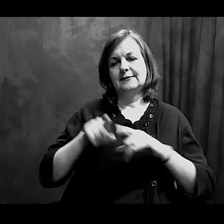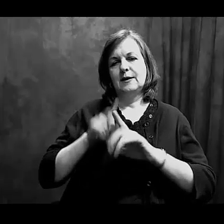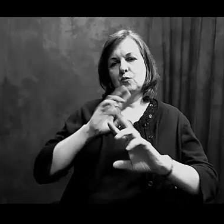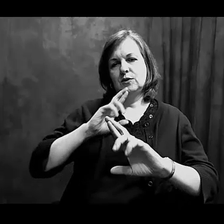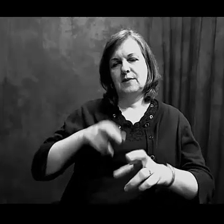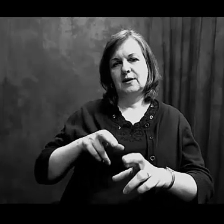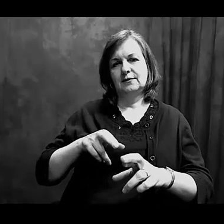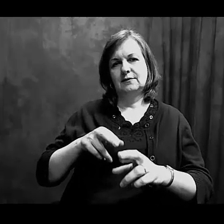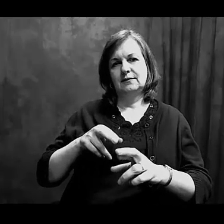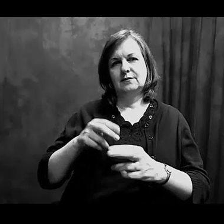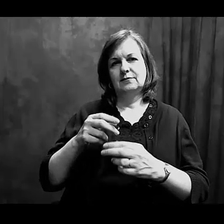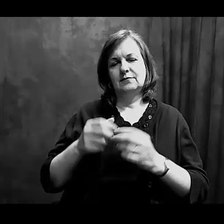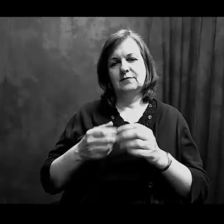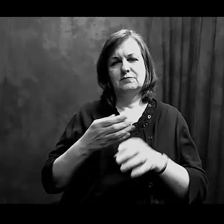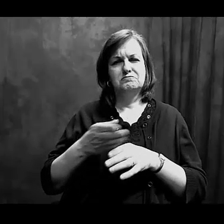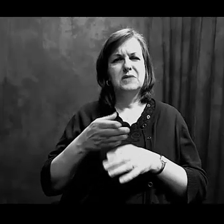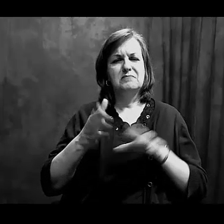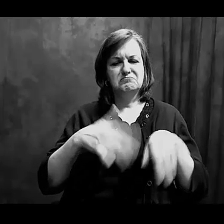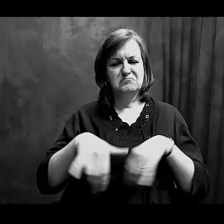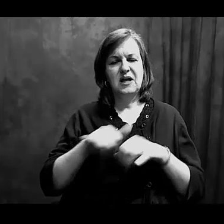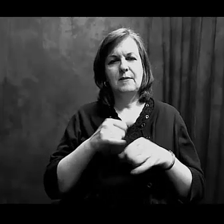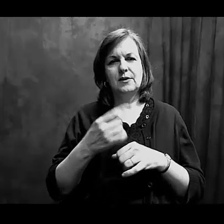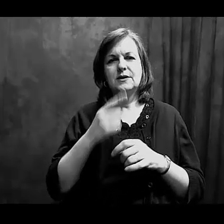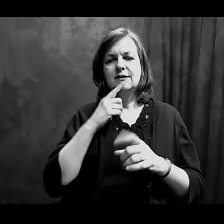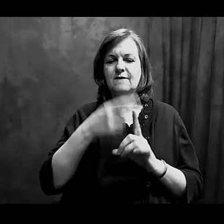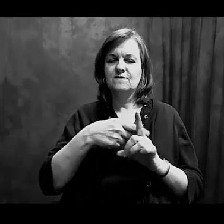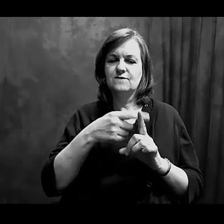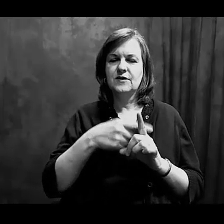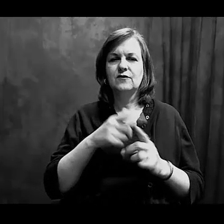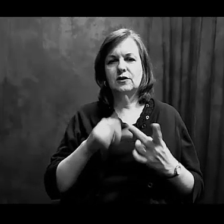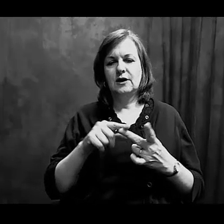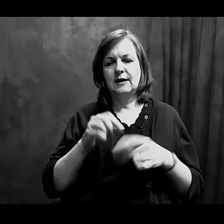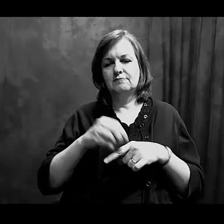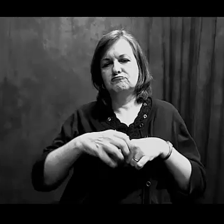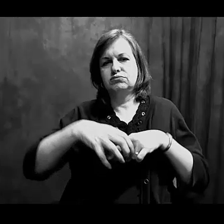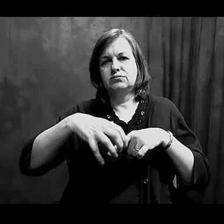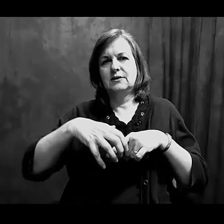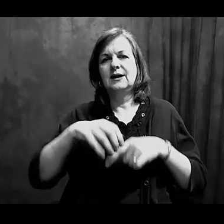inflammation are the two big ones